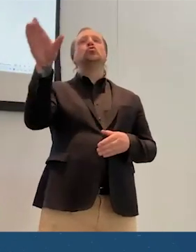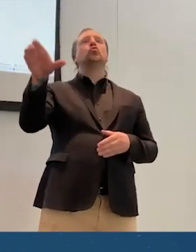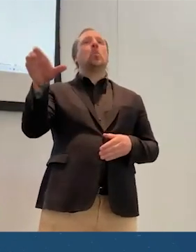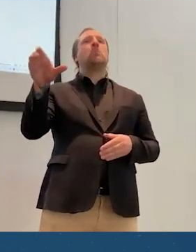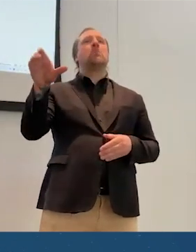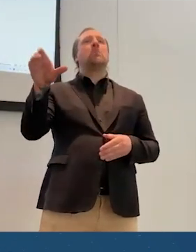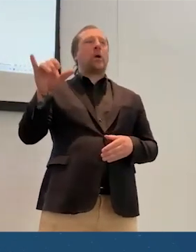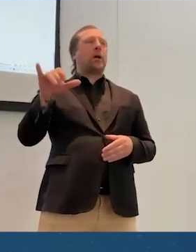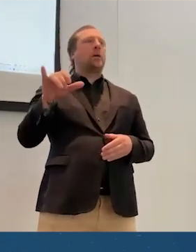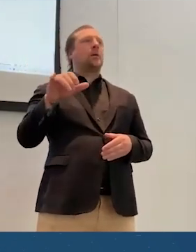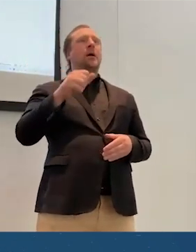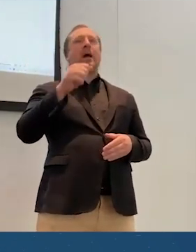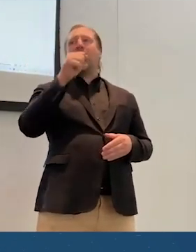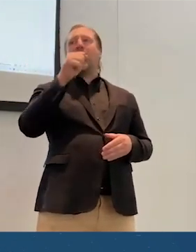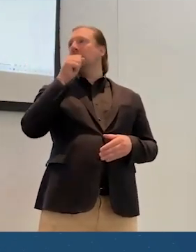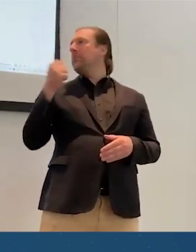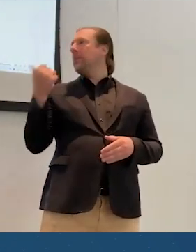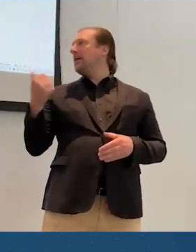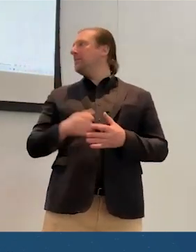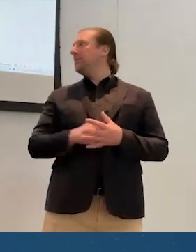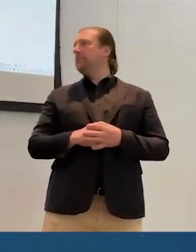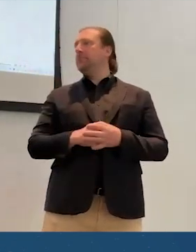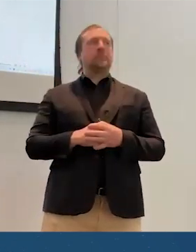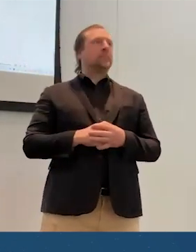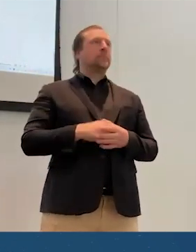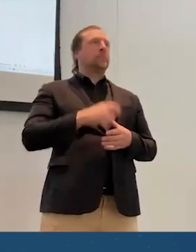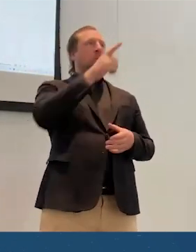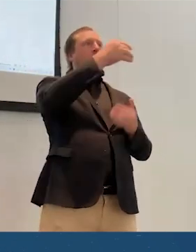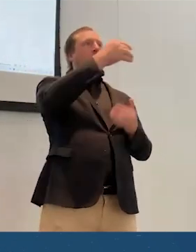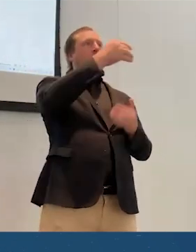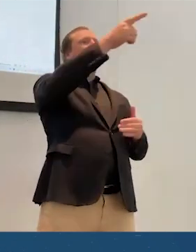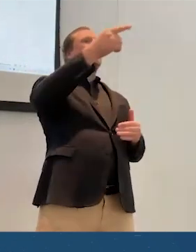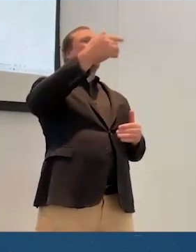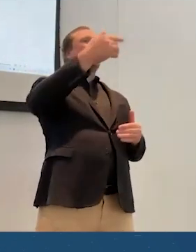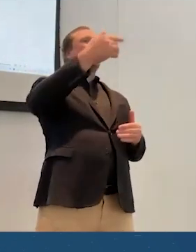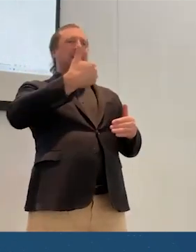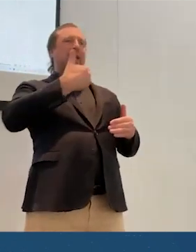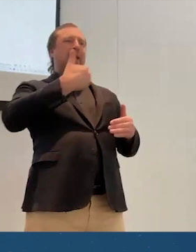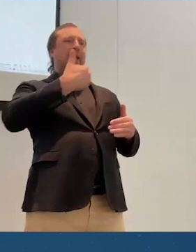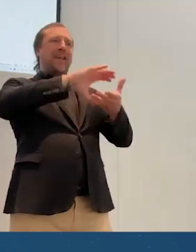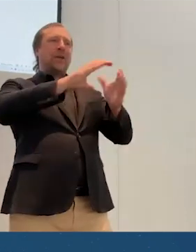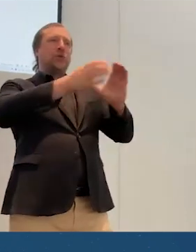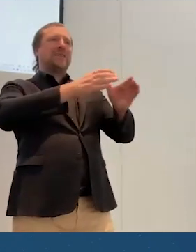Use the mic. Is there an intersection here between this walking simulation